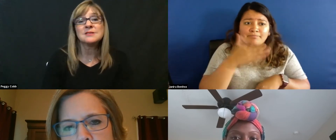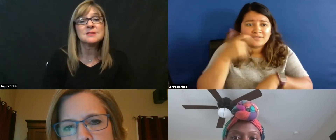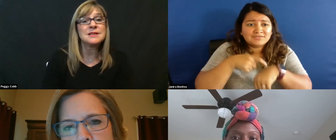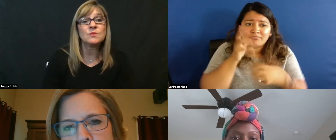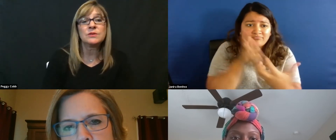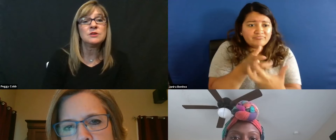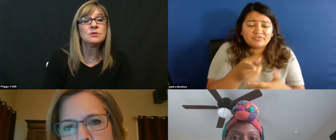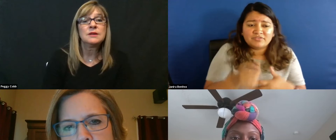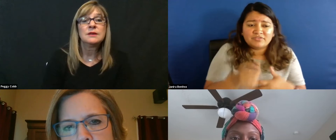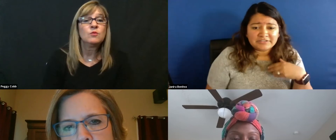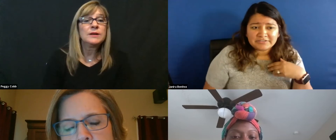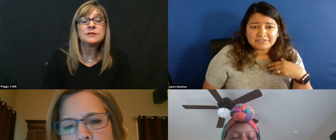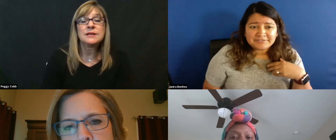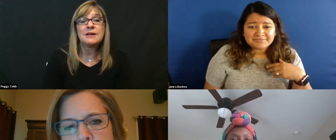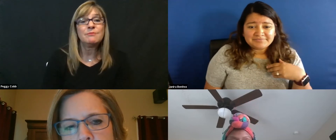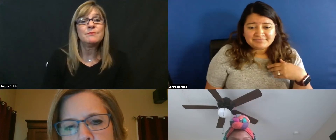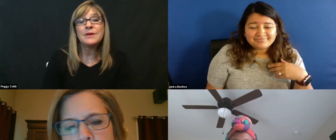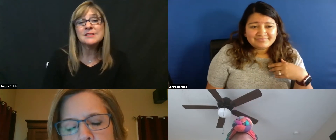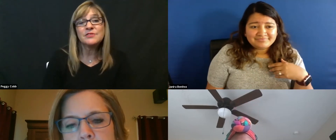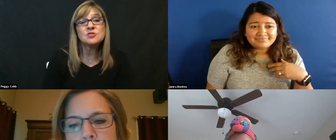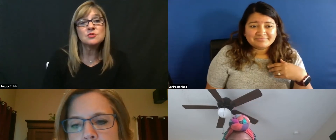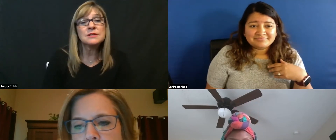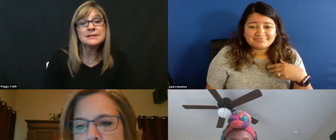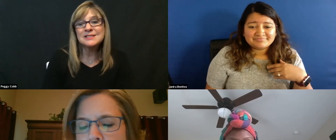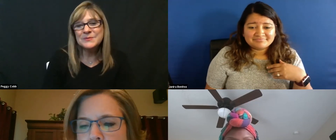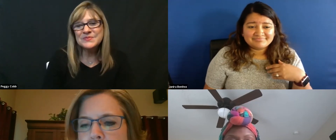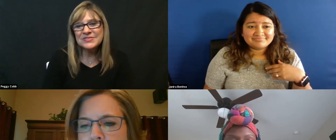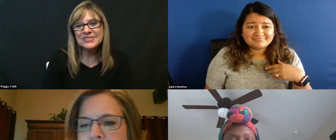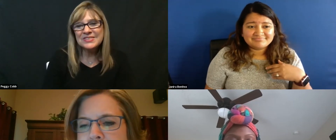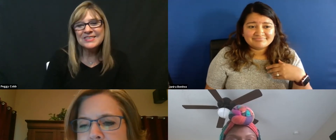and sit down with you whatever time best fits your needs.